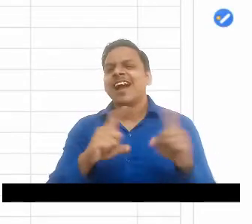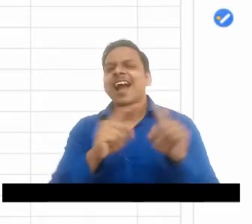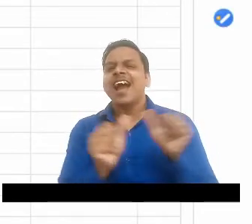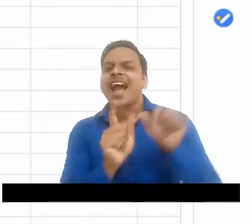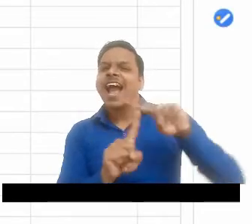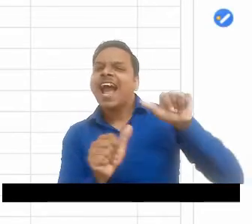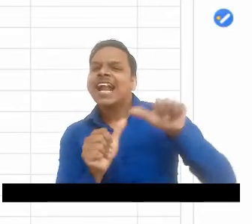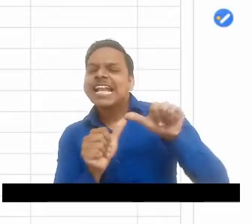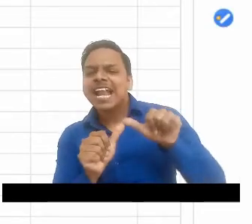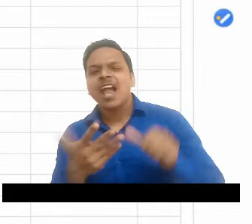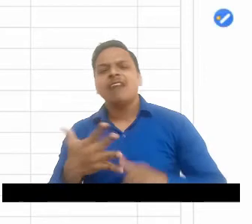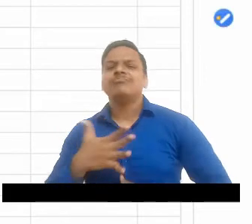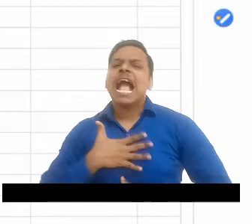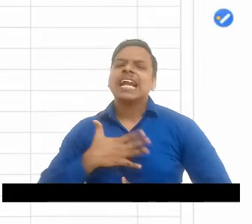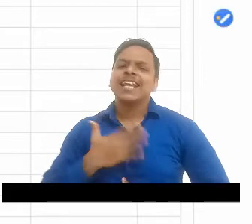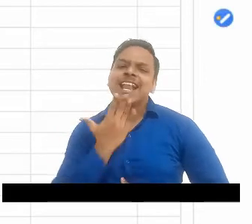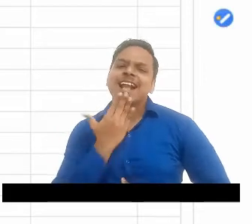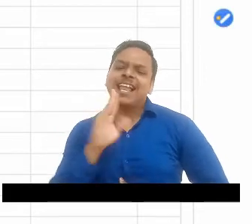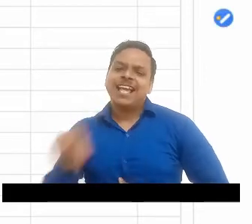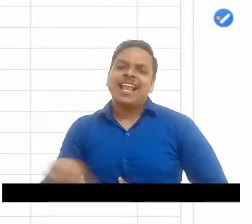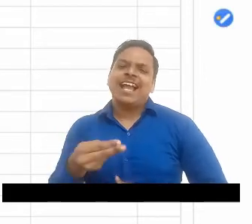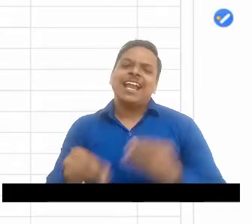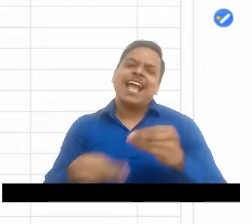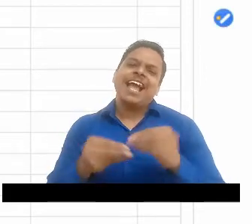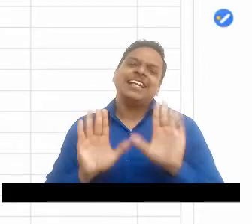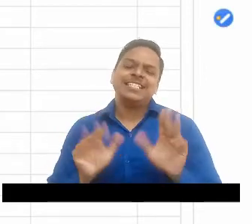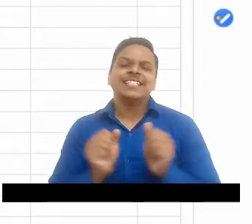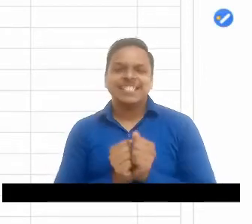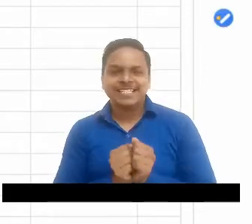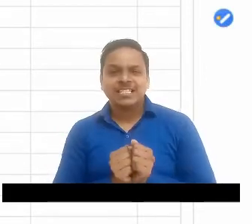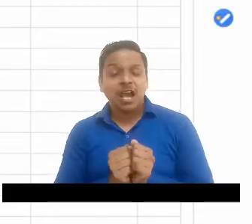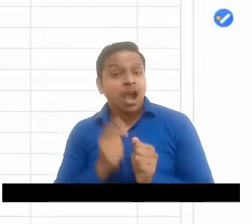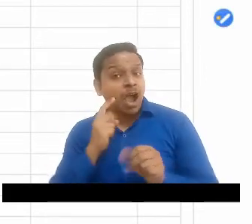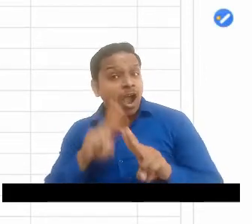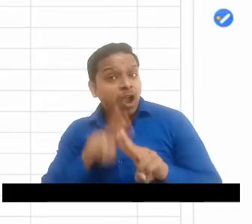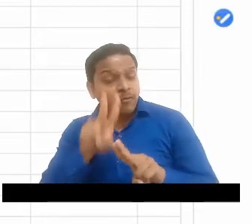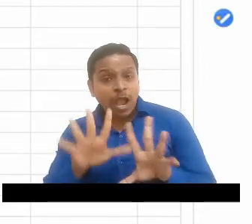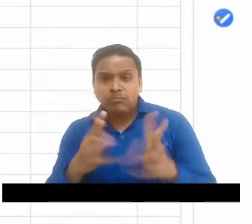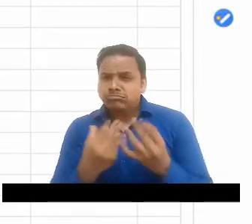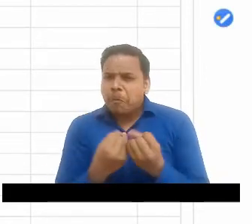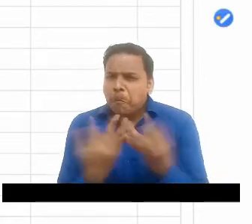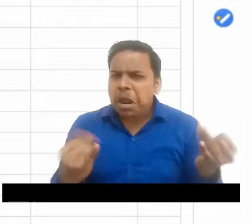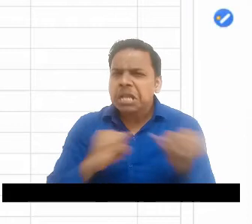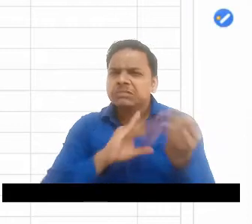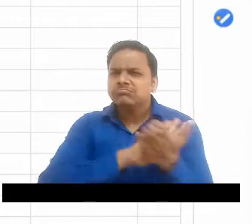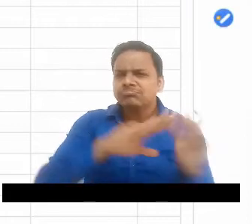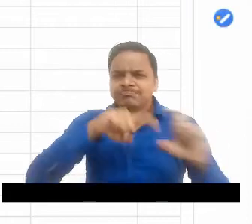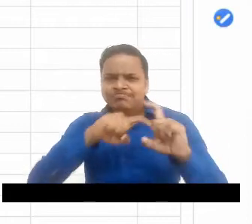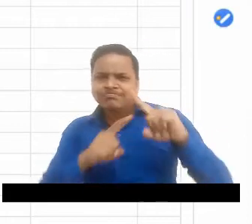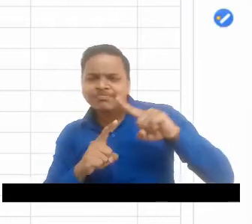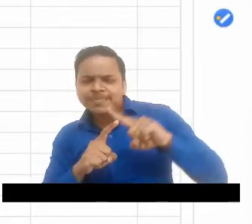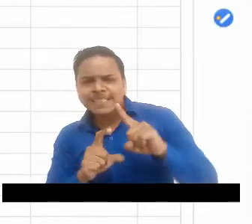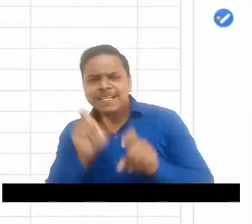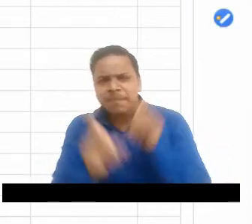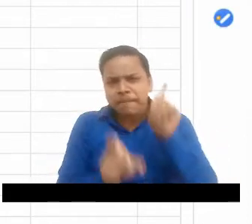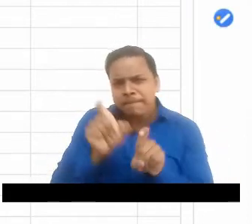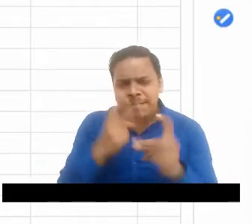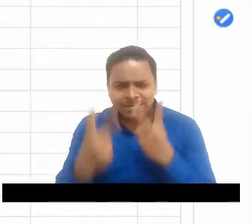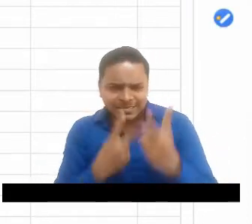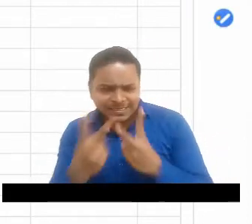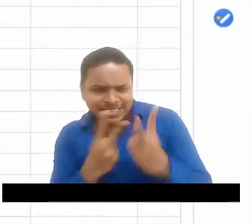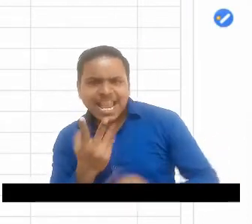Yes. Now, imagine if we have multiple sheets here, it becomes very easy for a user to pick